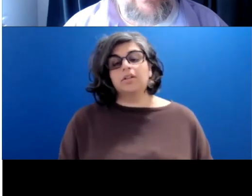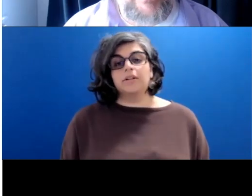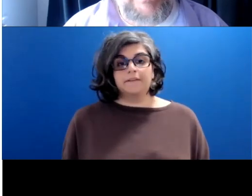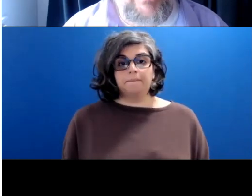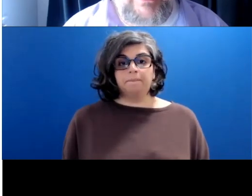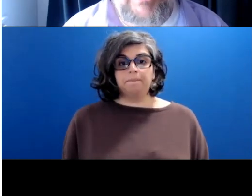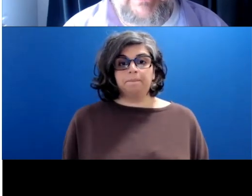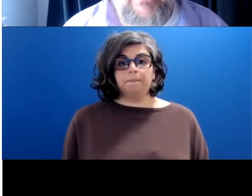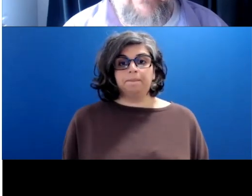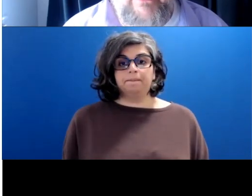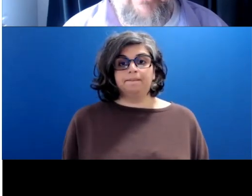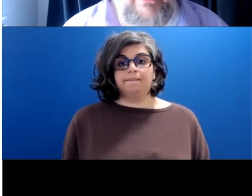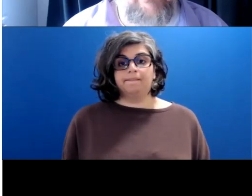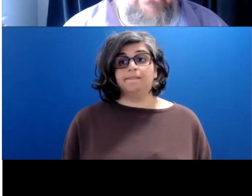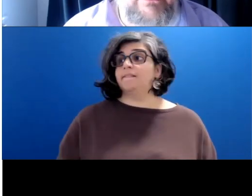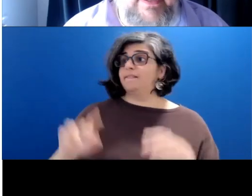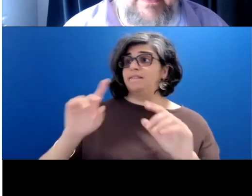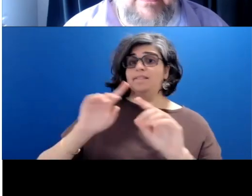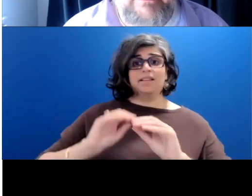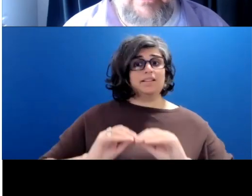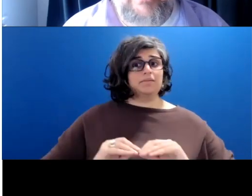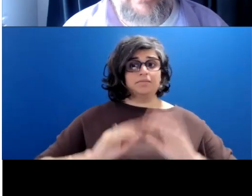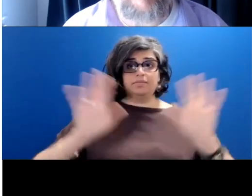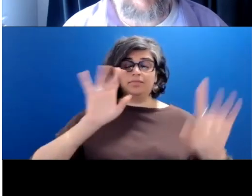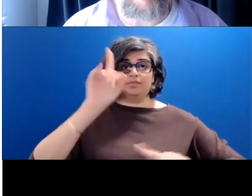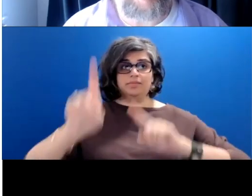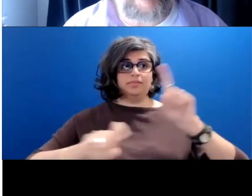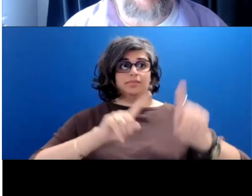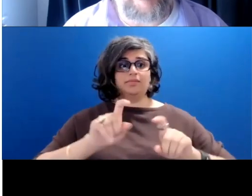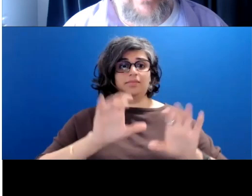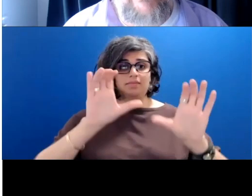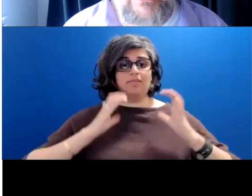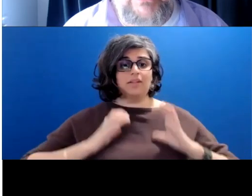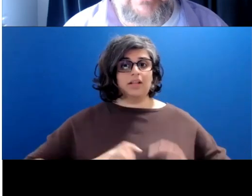Overtly ask clients if they're there for a letter or if they have other life issues